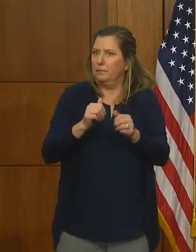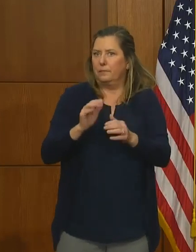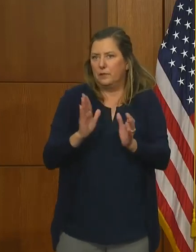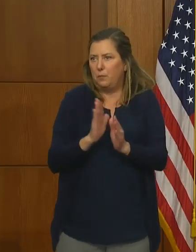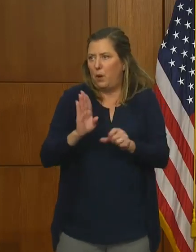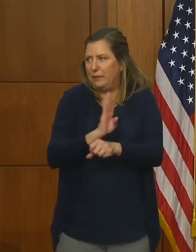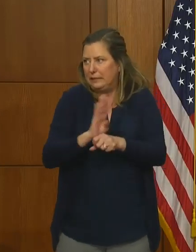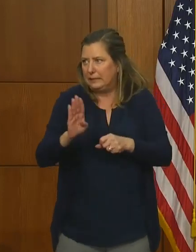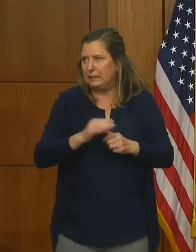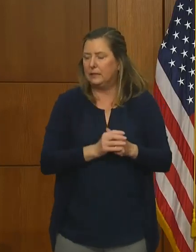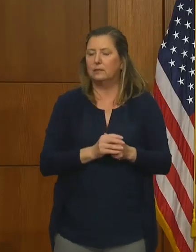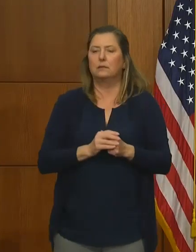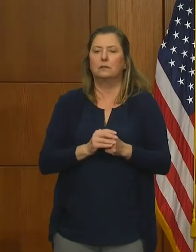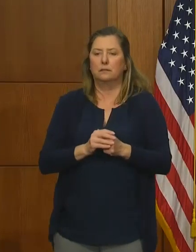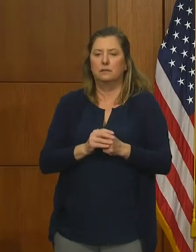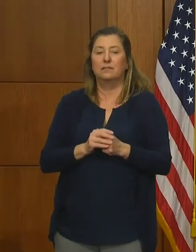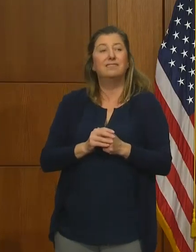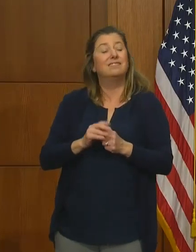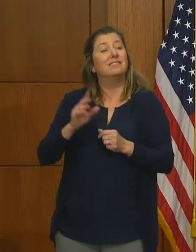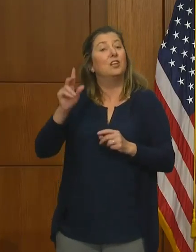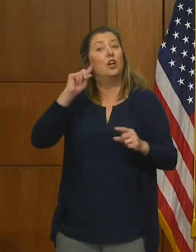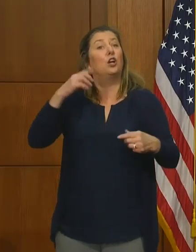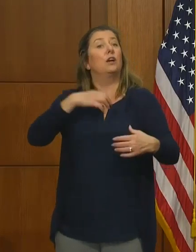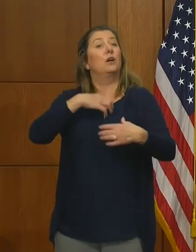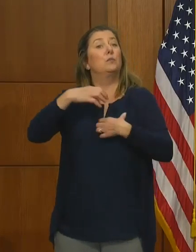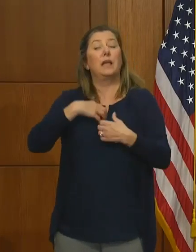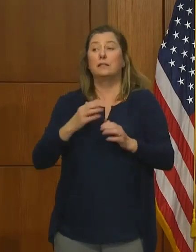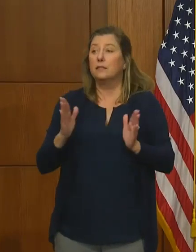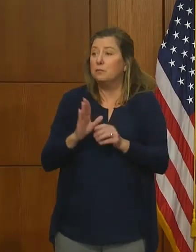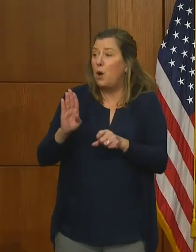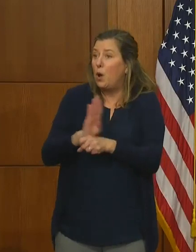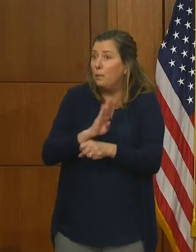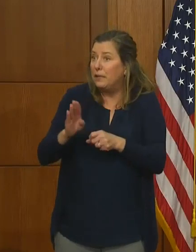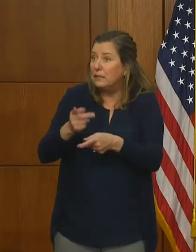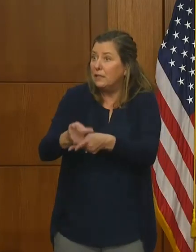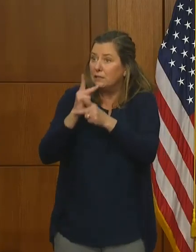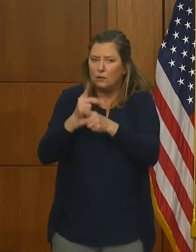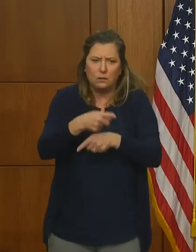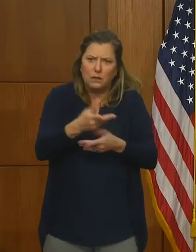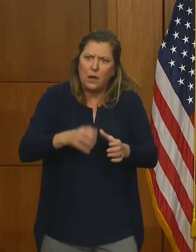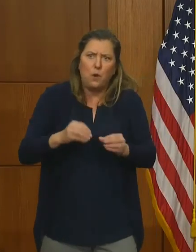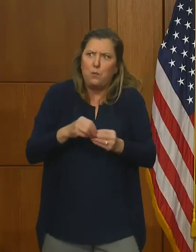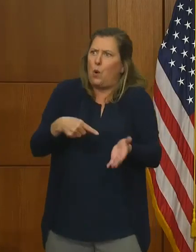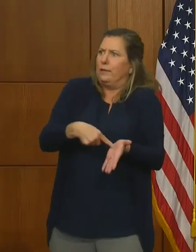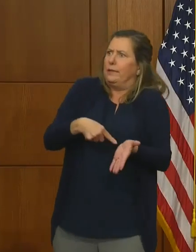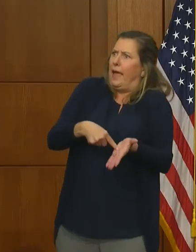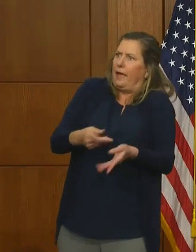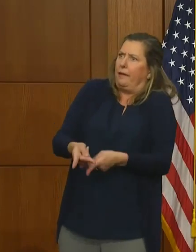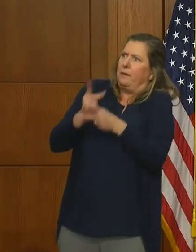ARE STANDING RIGHT BUT STAND BACK UP ONE OF THE COMPLAINTS THAT WE'VE HEARD. ABOUT THE SMALL BUSINESS LOANS IS THAT